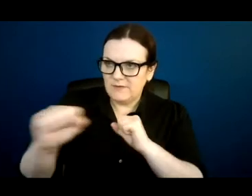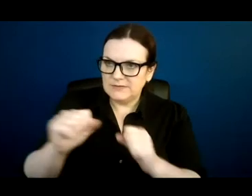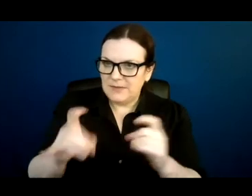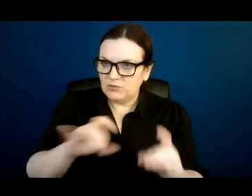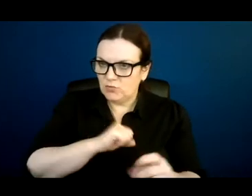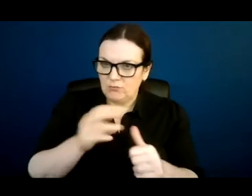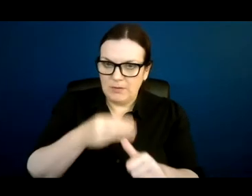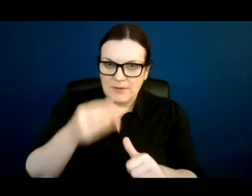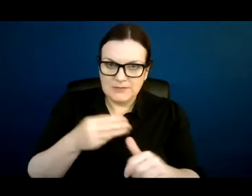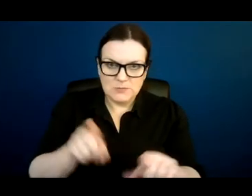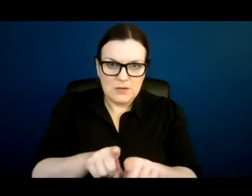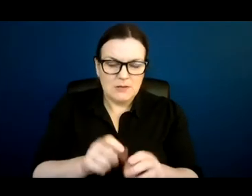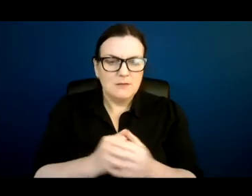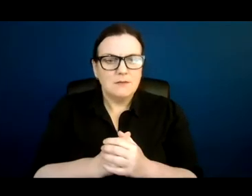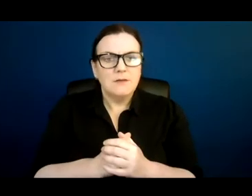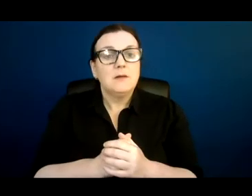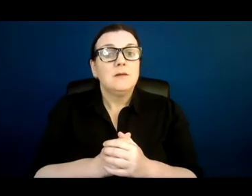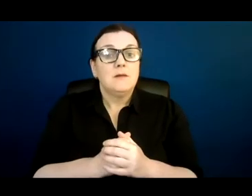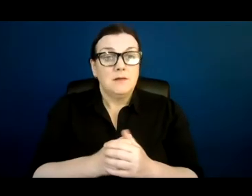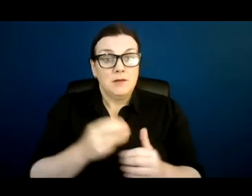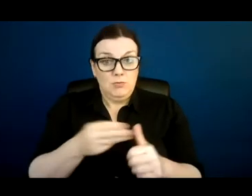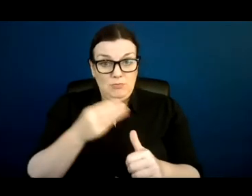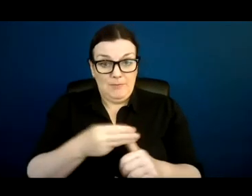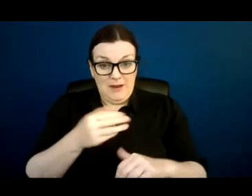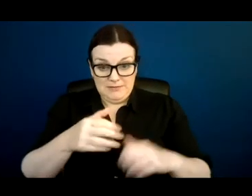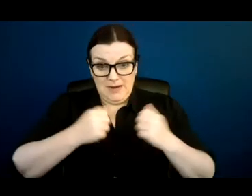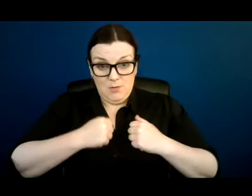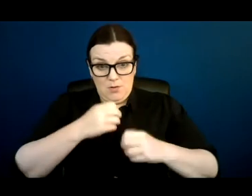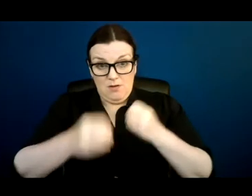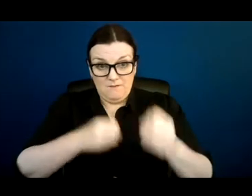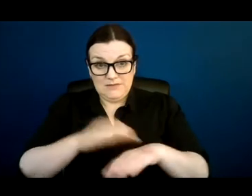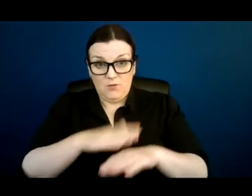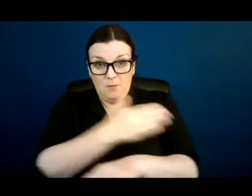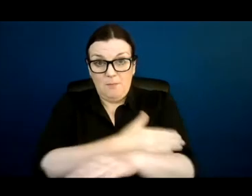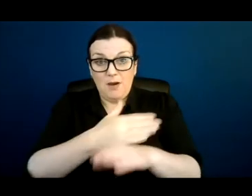In preparing the office for the commencement of part 6, which will involve the review